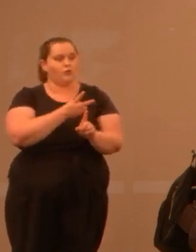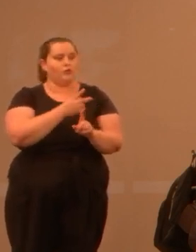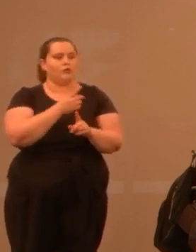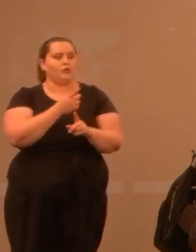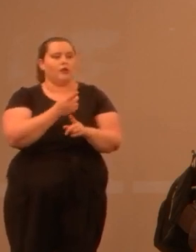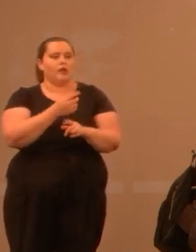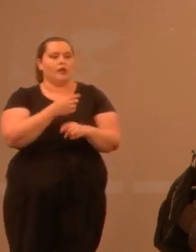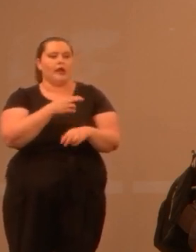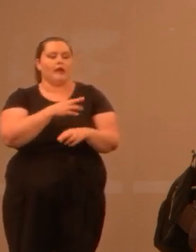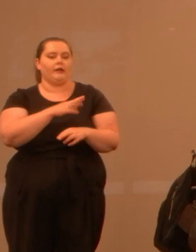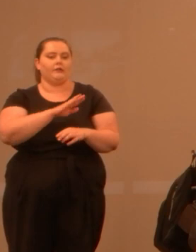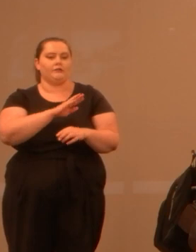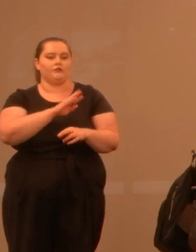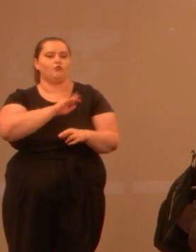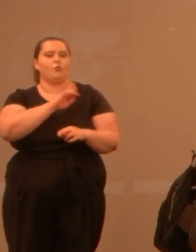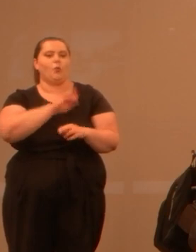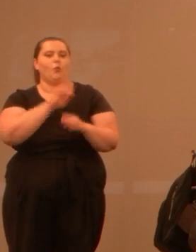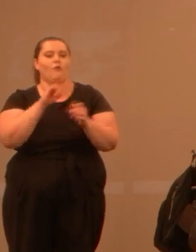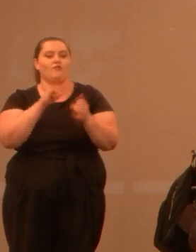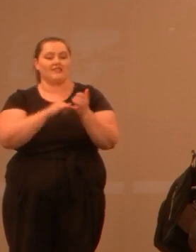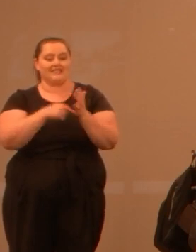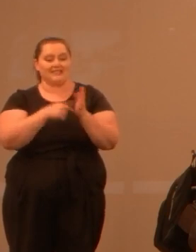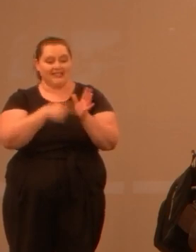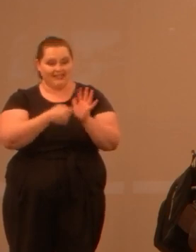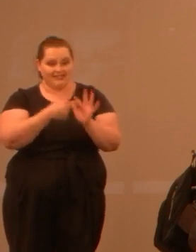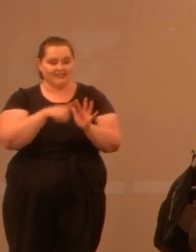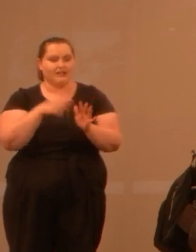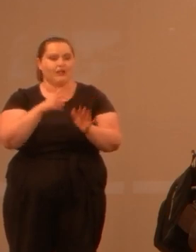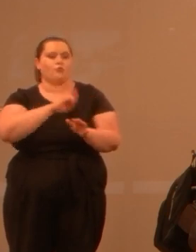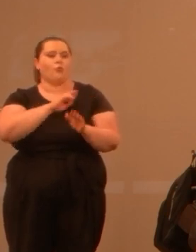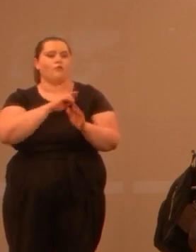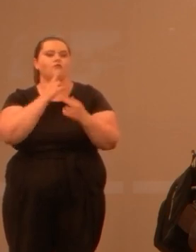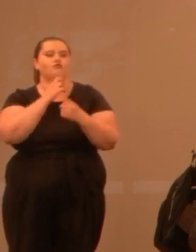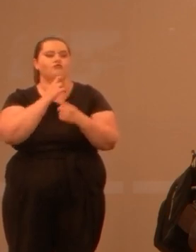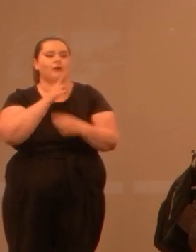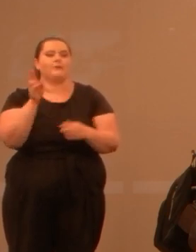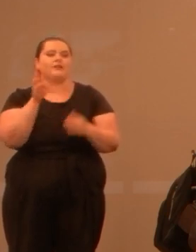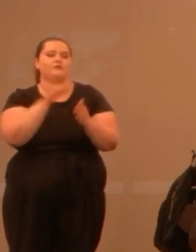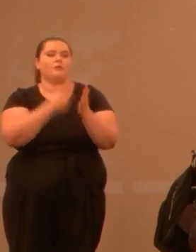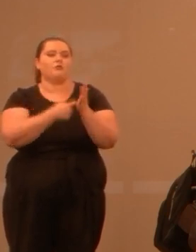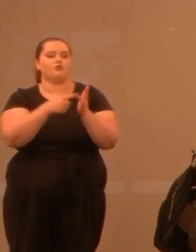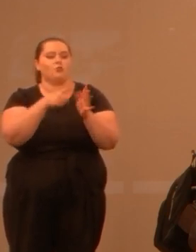state, the role of the recommendations out of the Royal Commission and how all